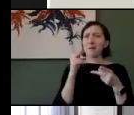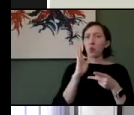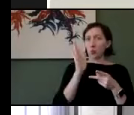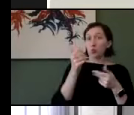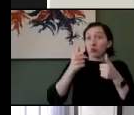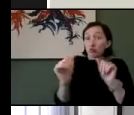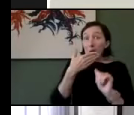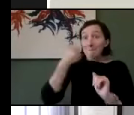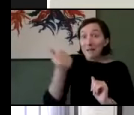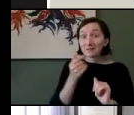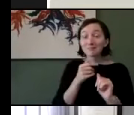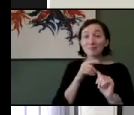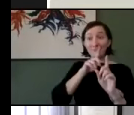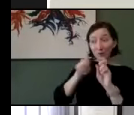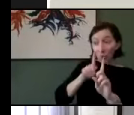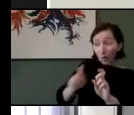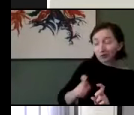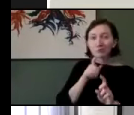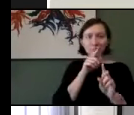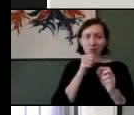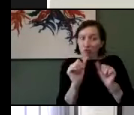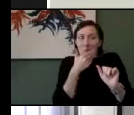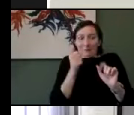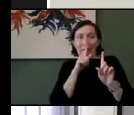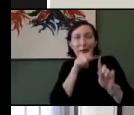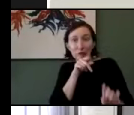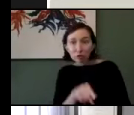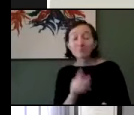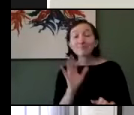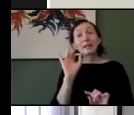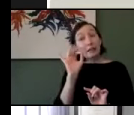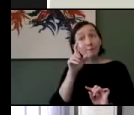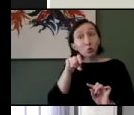If you need us, you'll know how to reach out to us. We'll have someone type in our contact